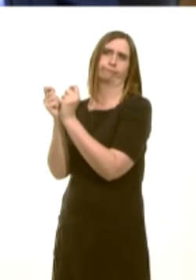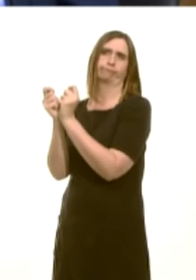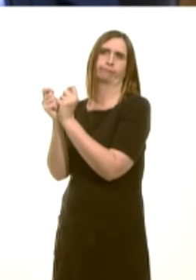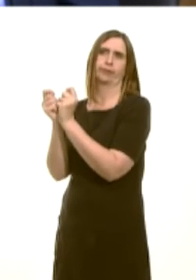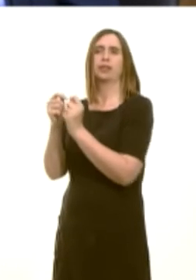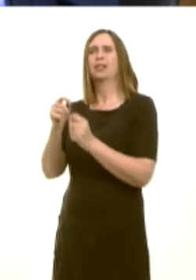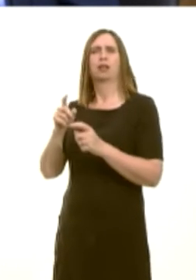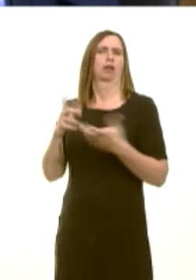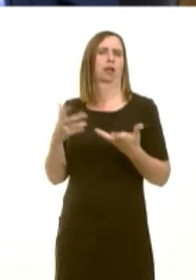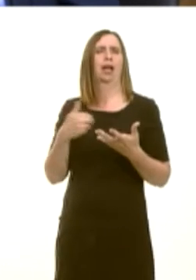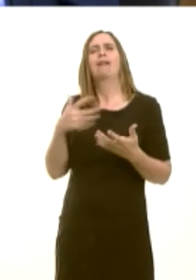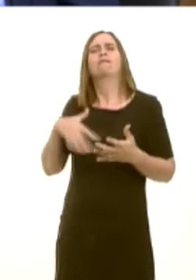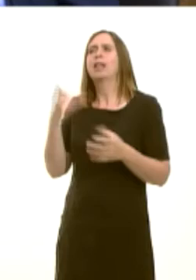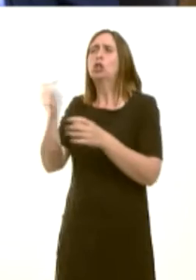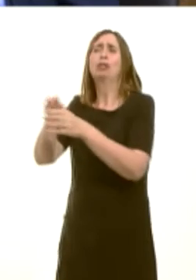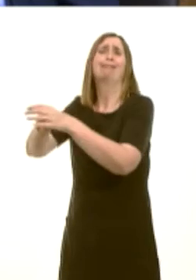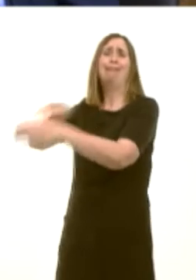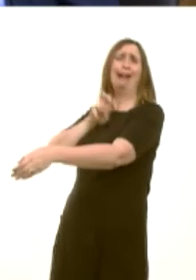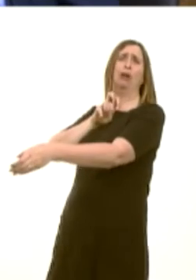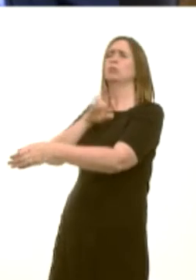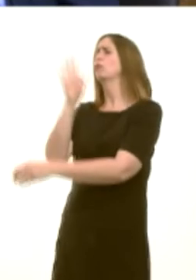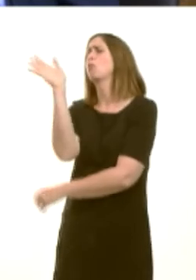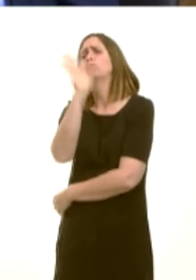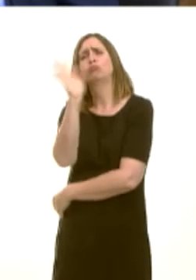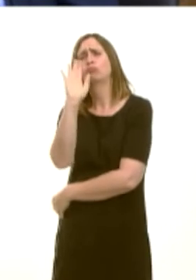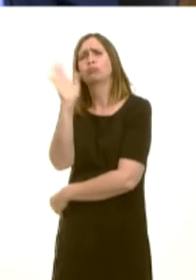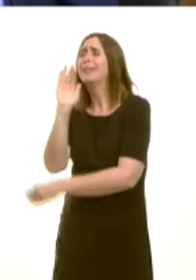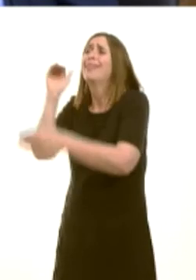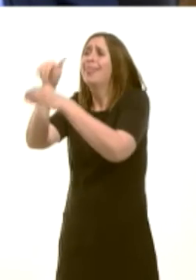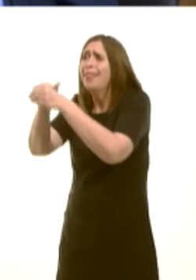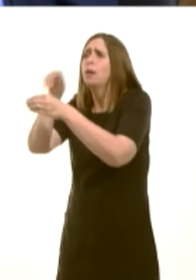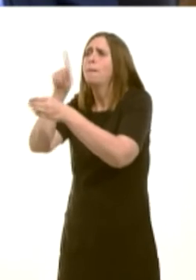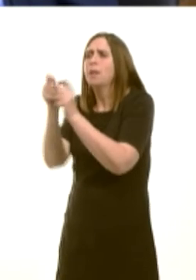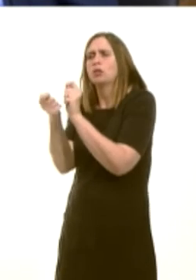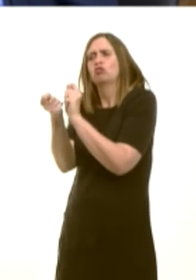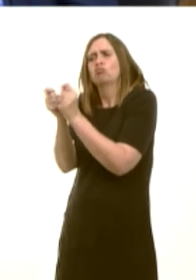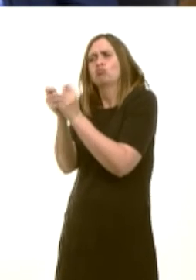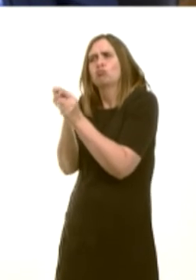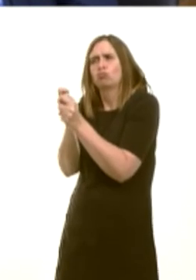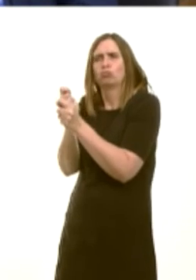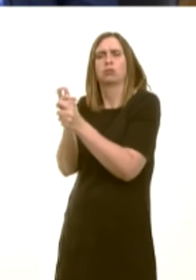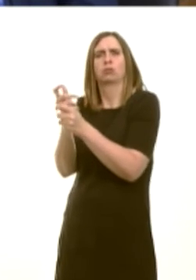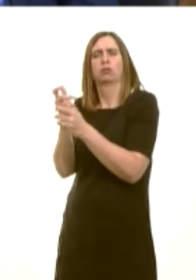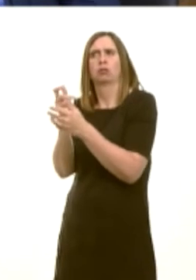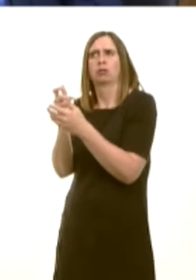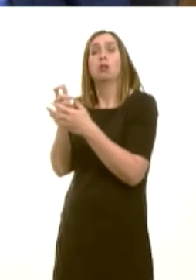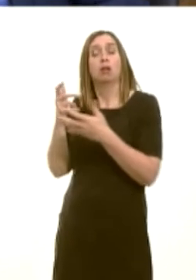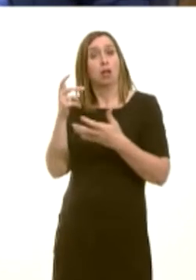it. In the same way with the European Unionówe reform it rather than ditch it. Well, letís see what the Prime Minister can get. I think the first thing he has to do is build bridges